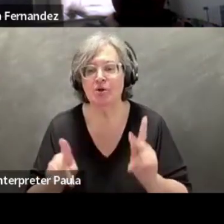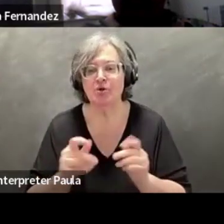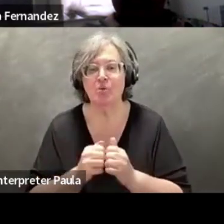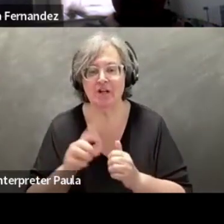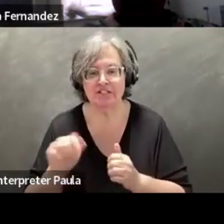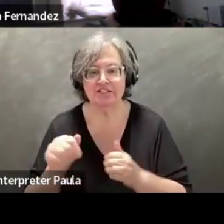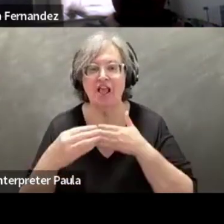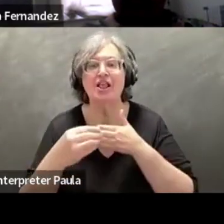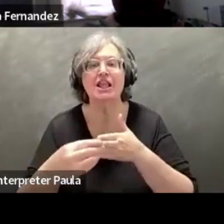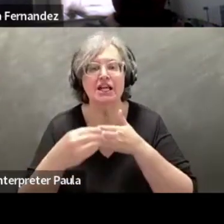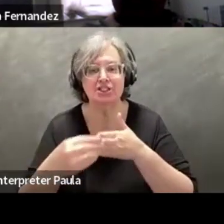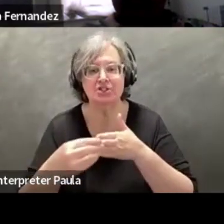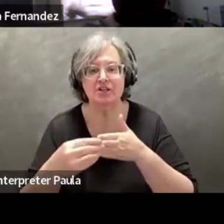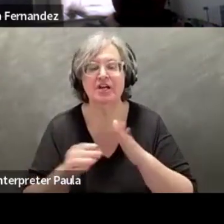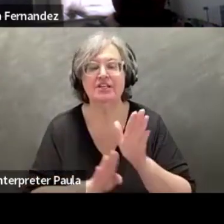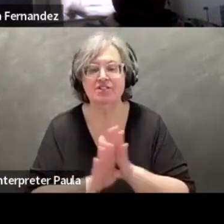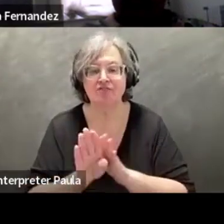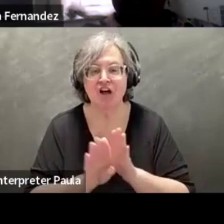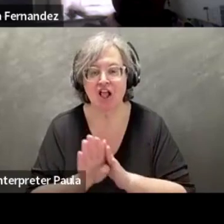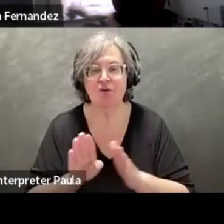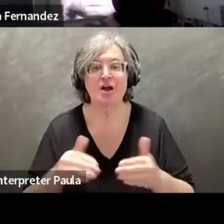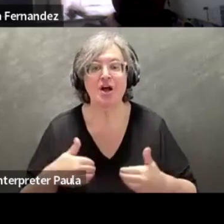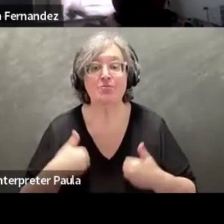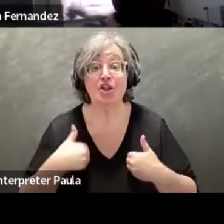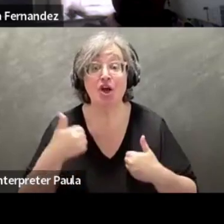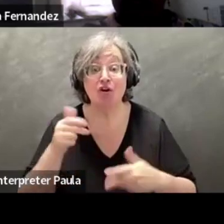leading developing younger generations of leaders, which is